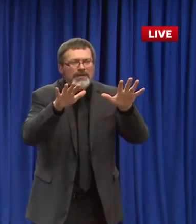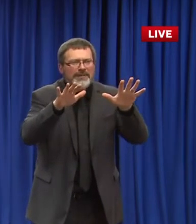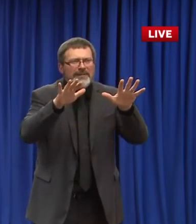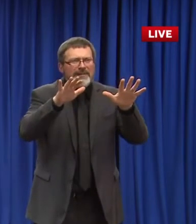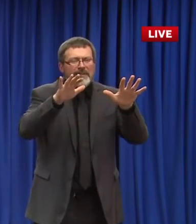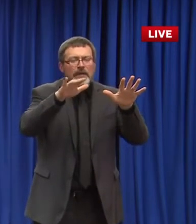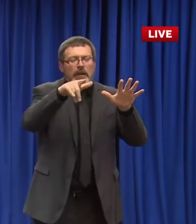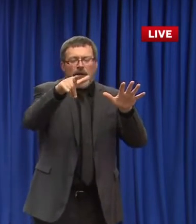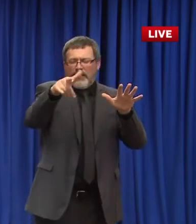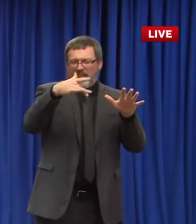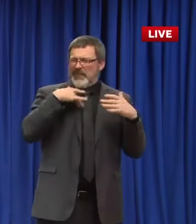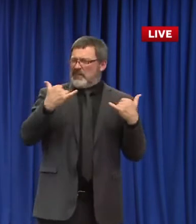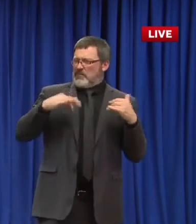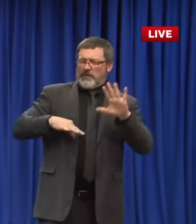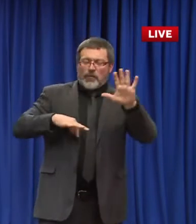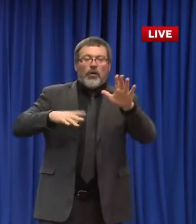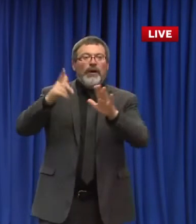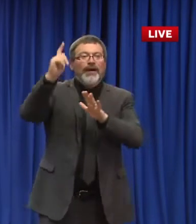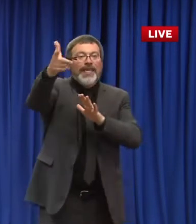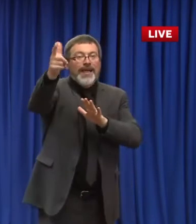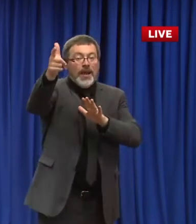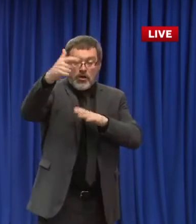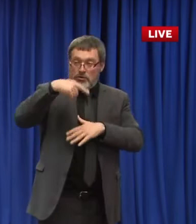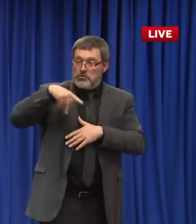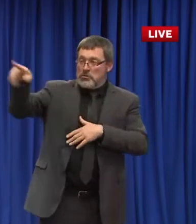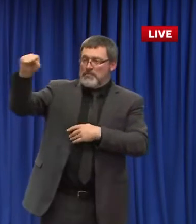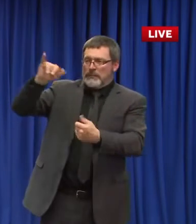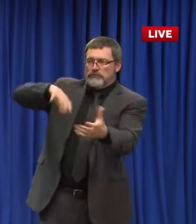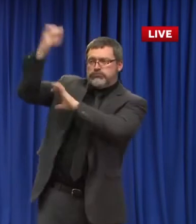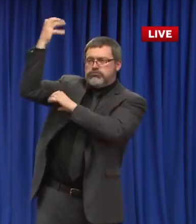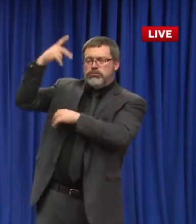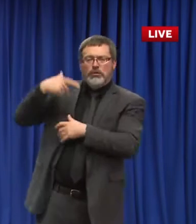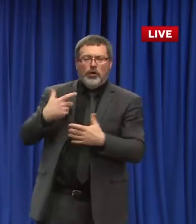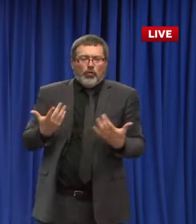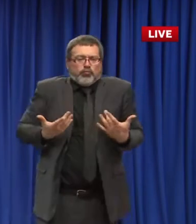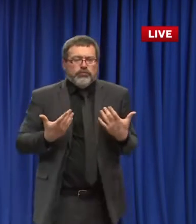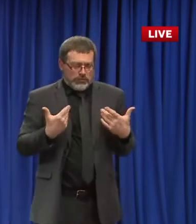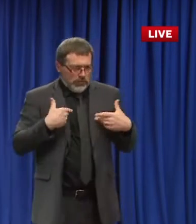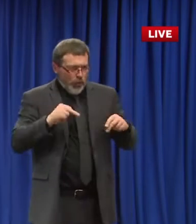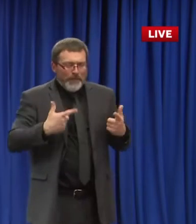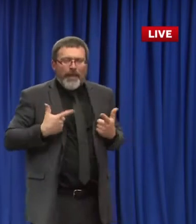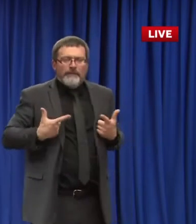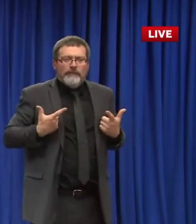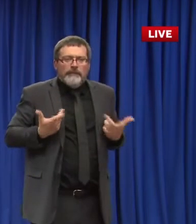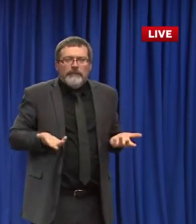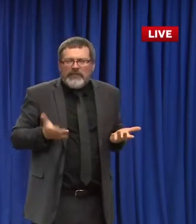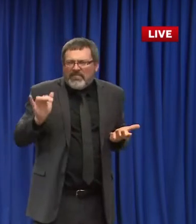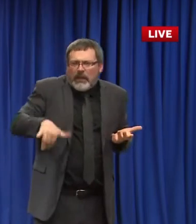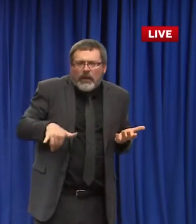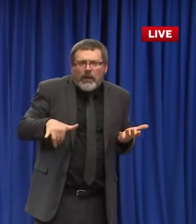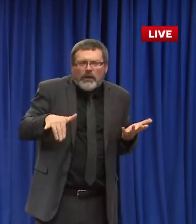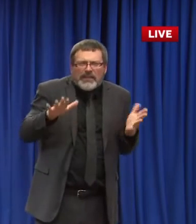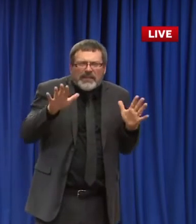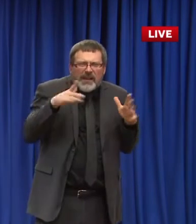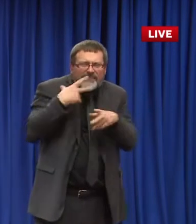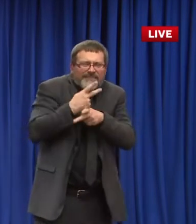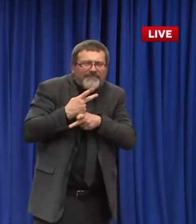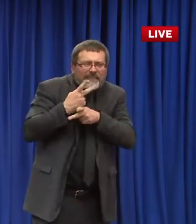ROUTE SELF INCENTIVE ARE FOLLOWING THOSE GUIDELINES. SO I APPRECIATE YOU WANT TO BE ON THE BEACH. JUST LOUNGING OUT FOR HOURS AT A TIME. WE’RE NOT THERE YET. WE’RE REALLY NOT.